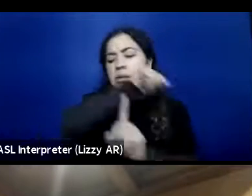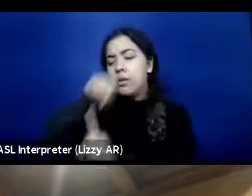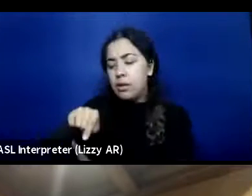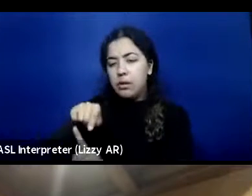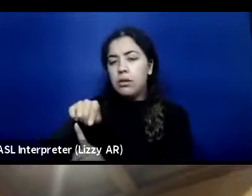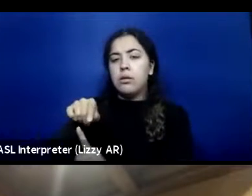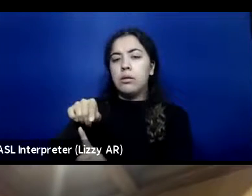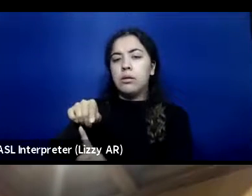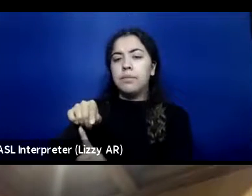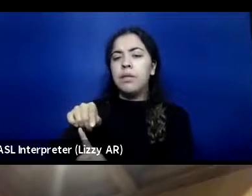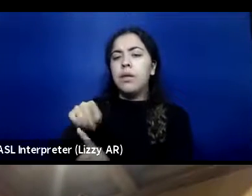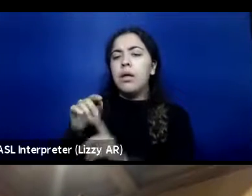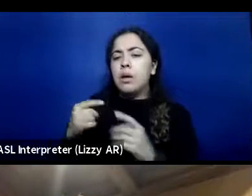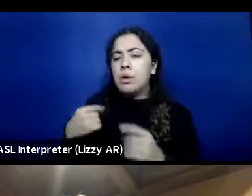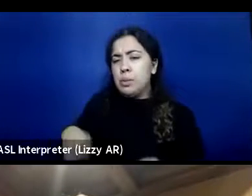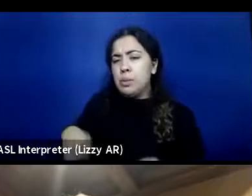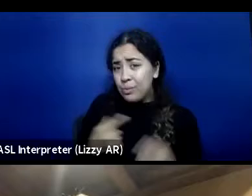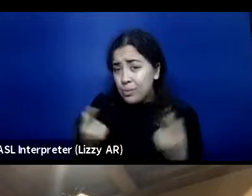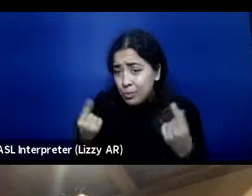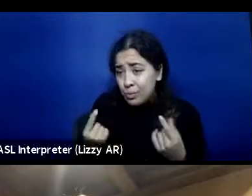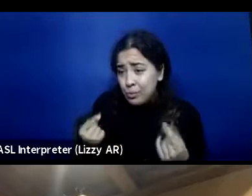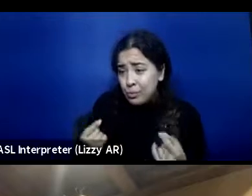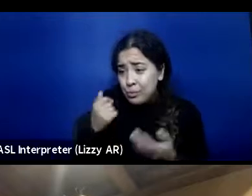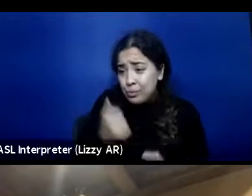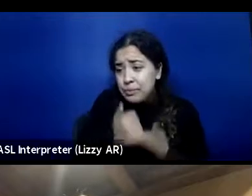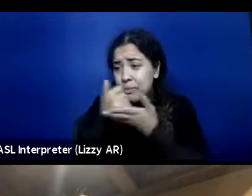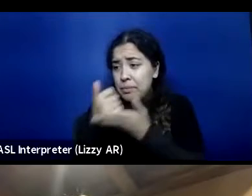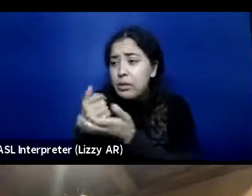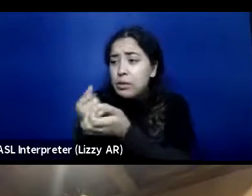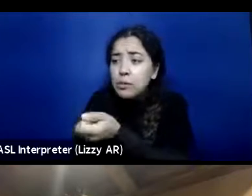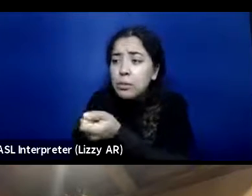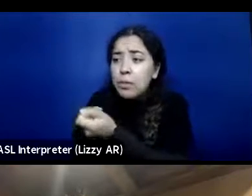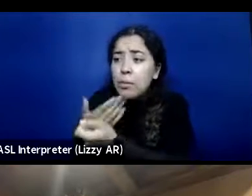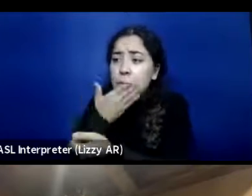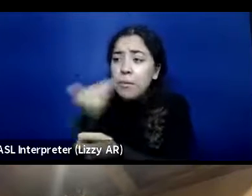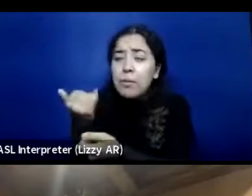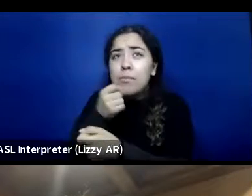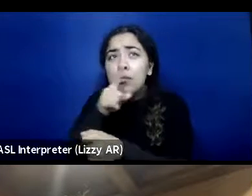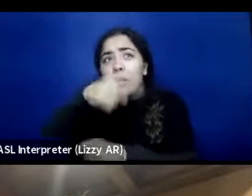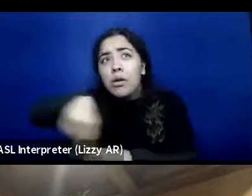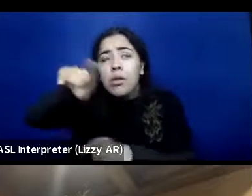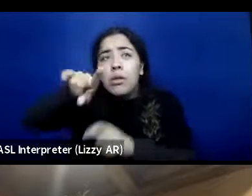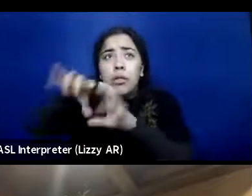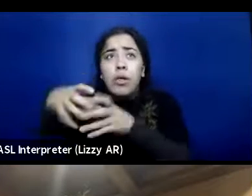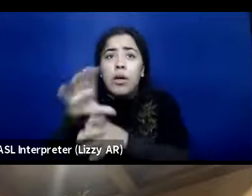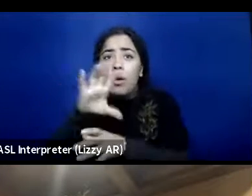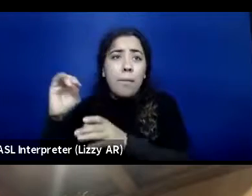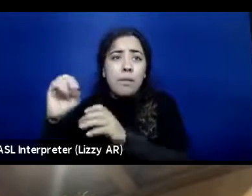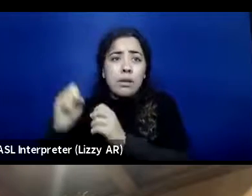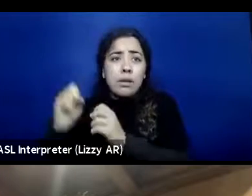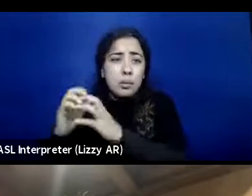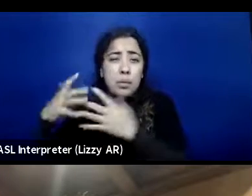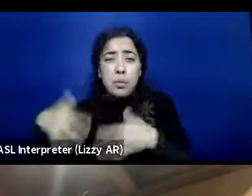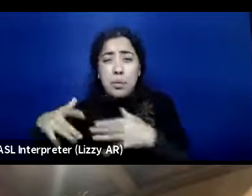making sure that the corporations are at the table on a global level? I often talk about I think it's great that